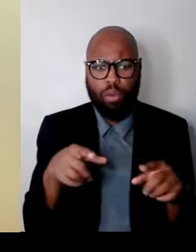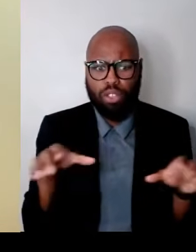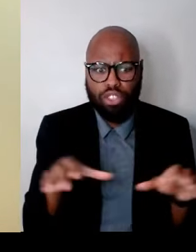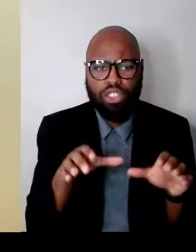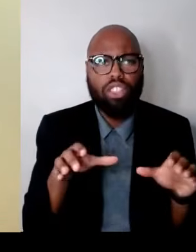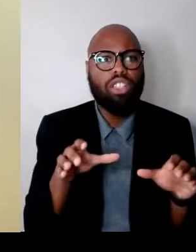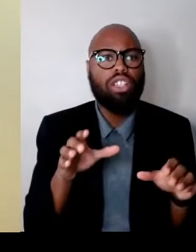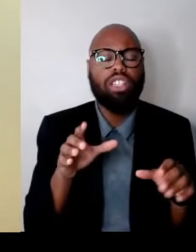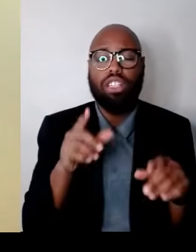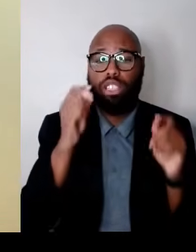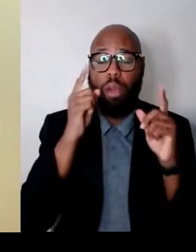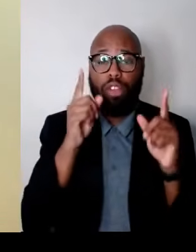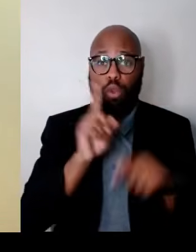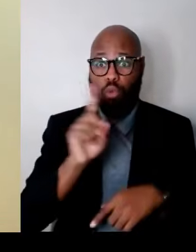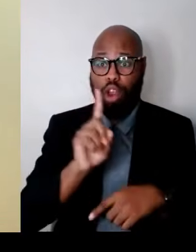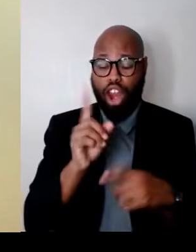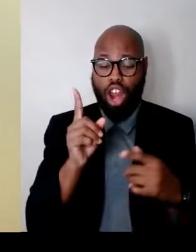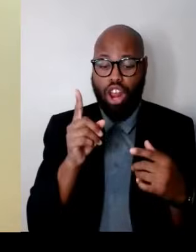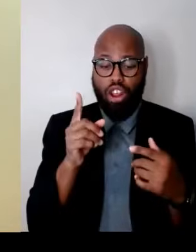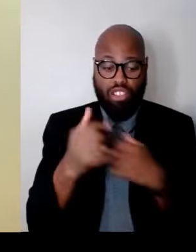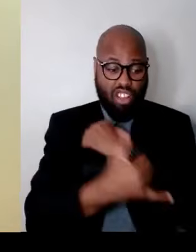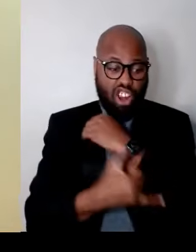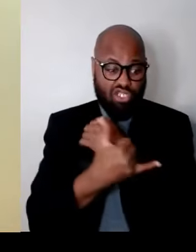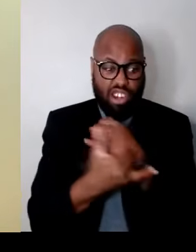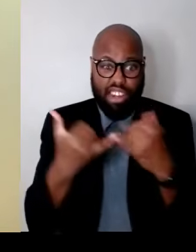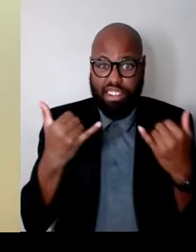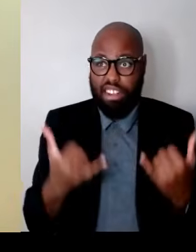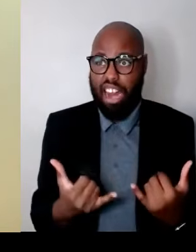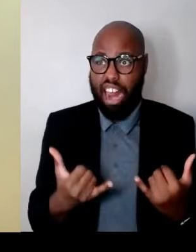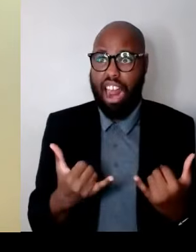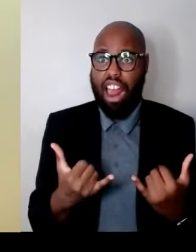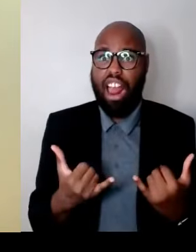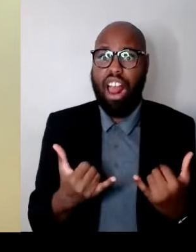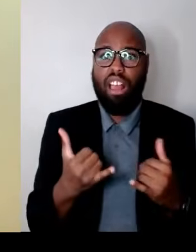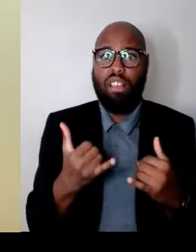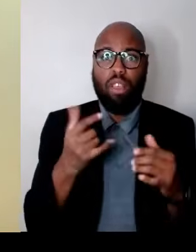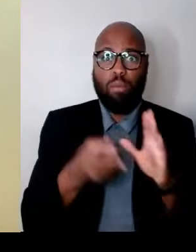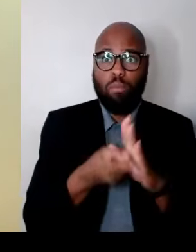it has given people a reason to organize more